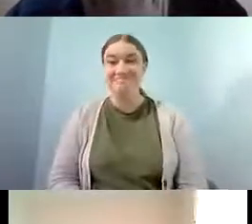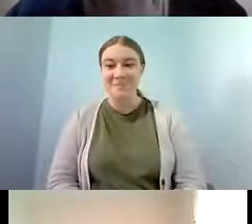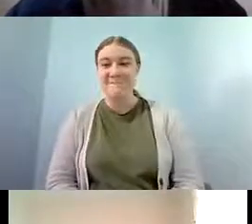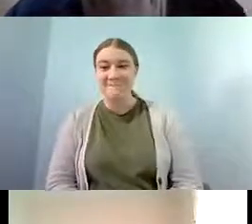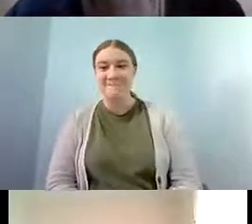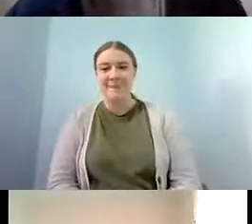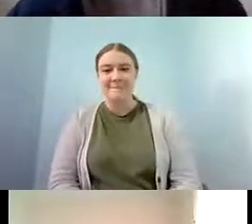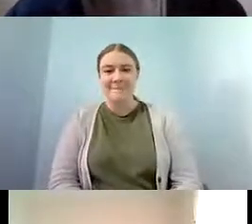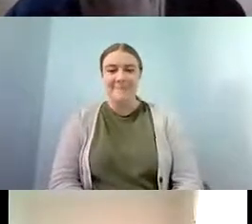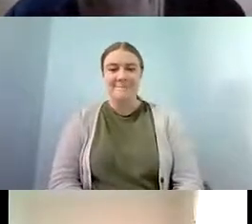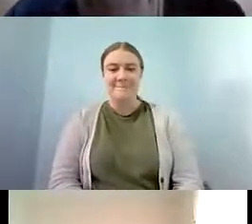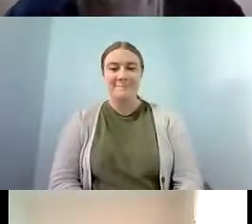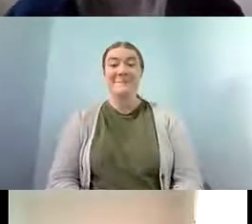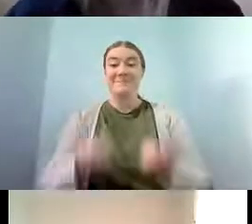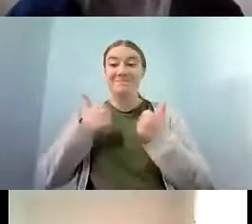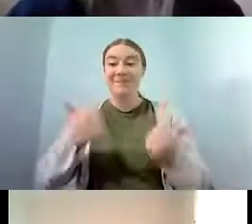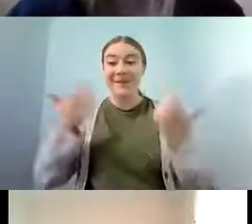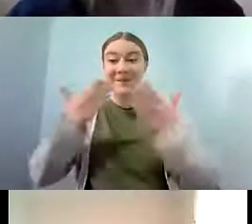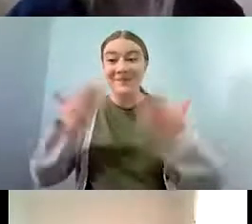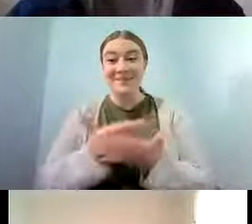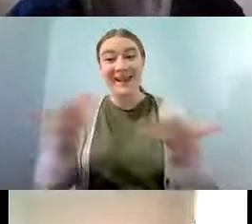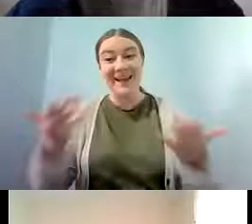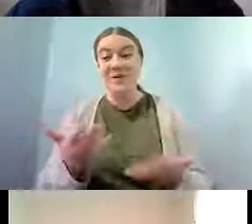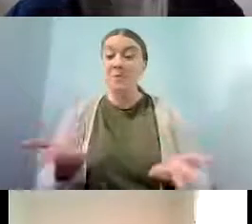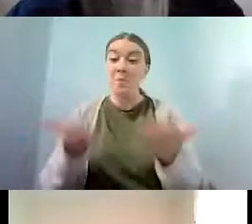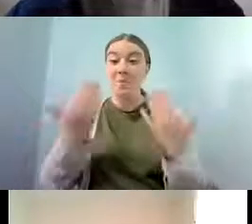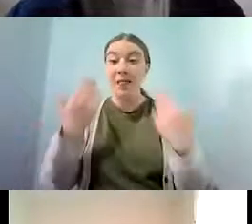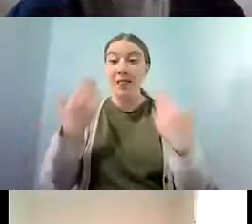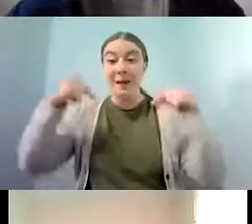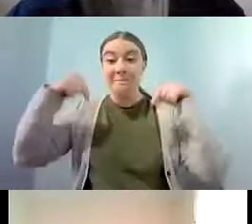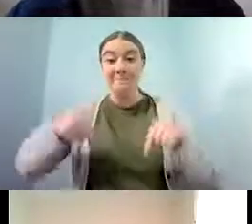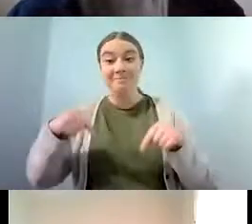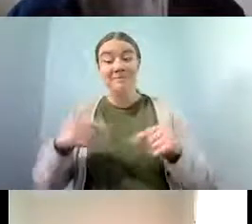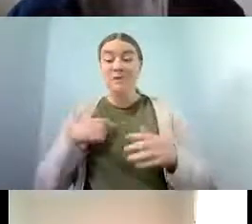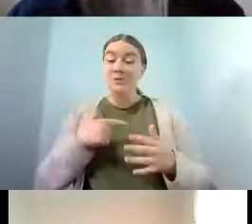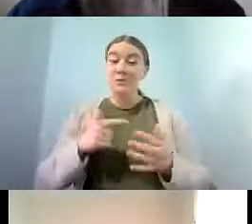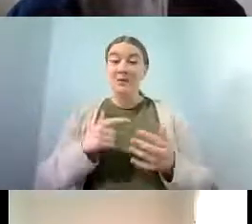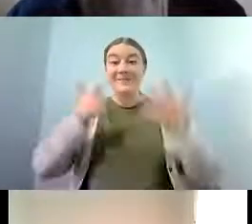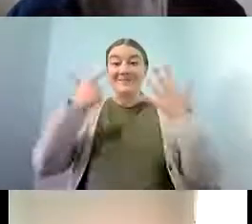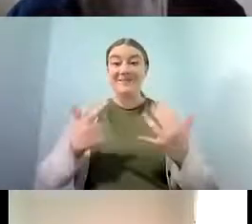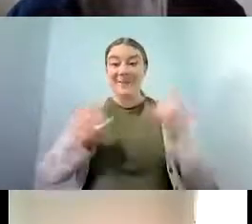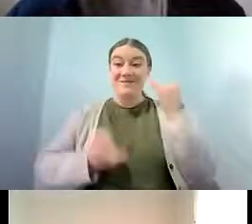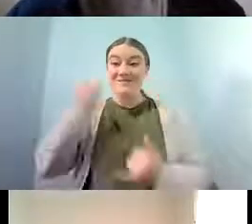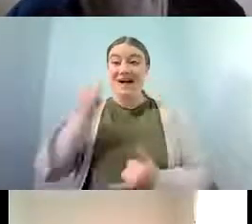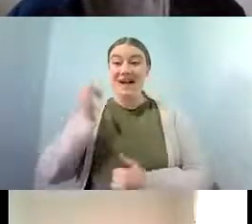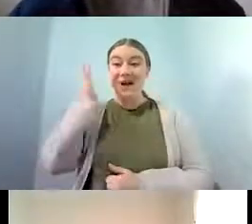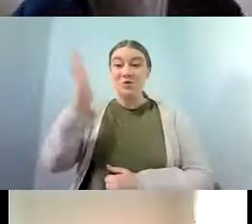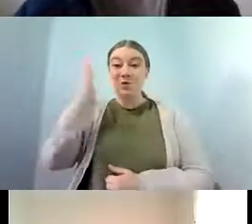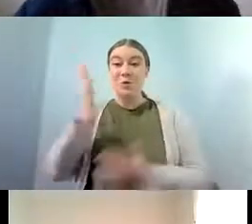okay good evening everybody and welcome to our seventh and final talk in our severn series this